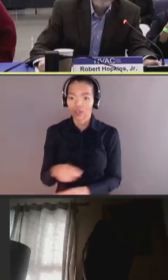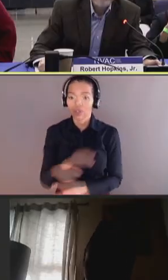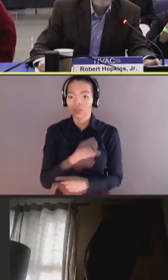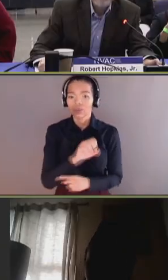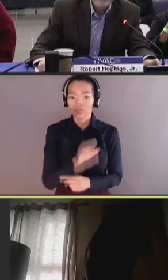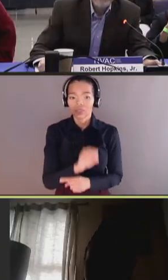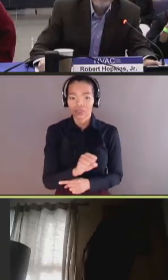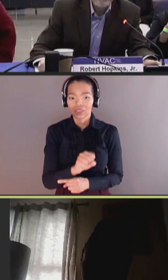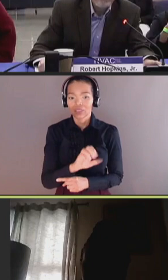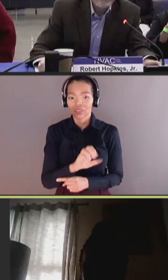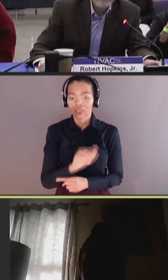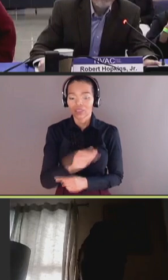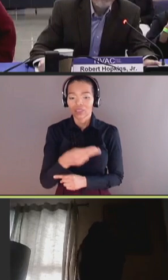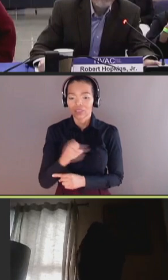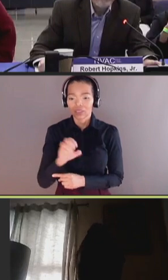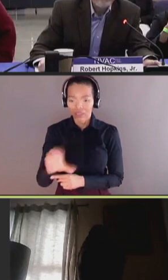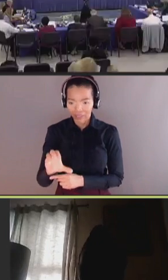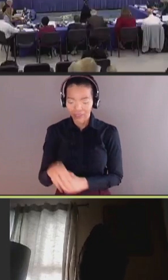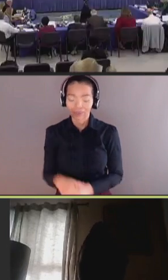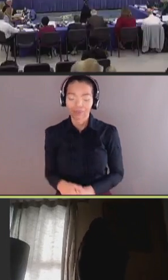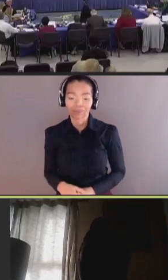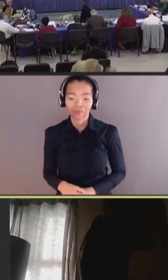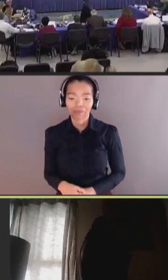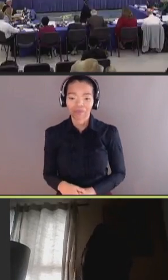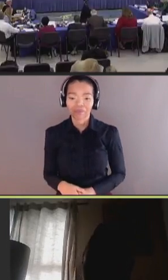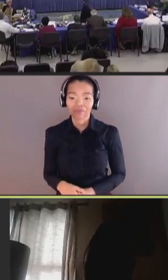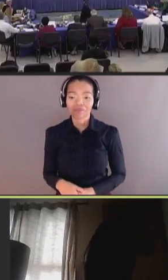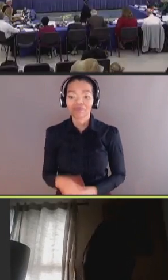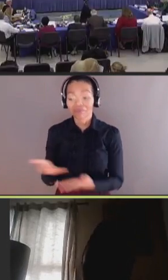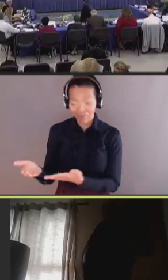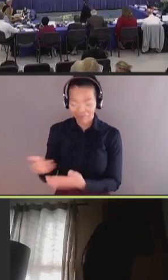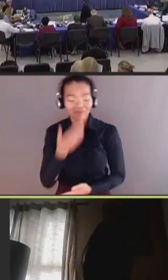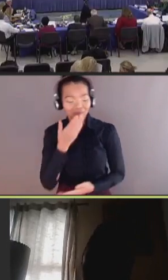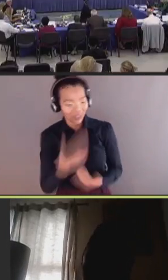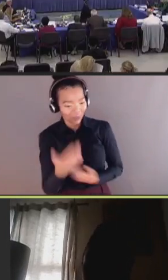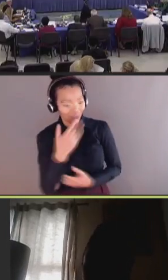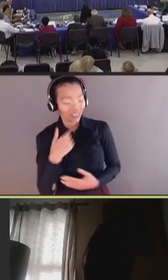Christine Ashimwe: Good morning. I'll be representing the Southeast Arizona Health